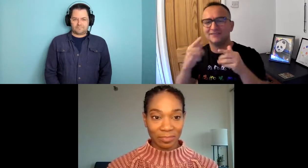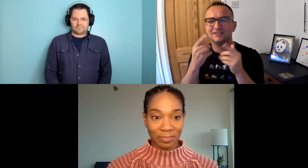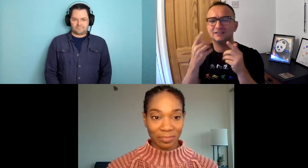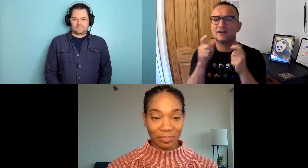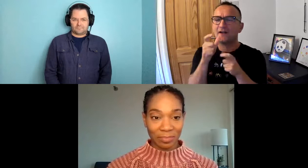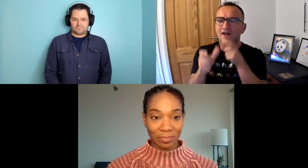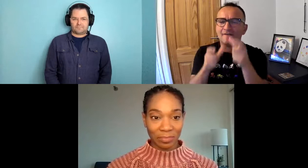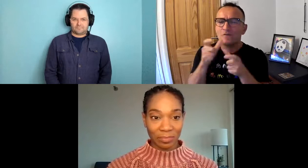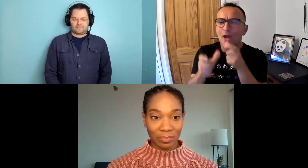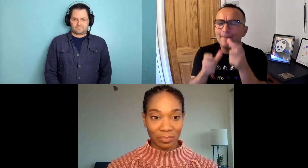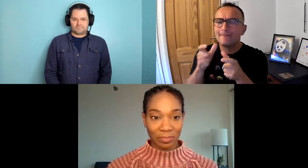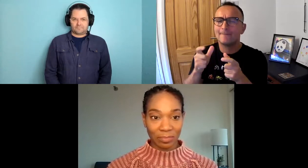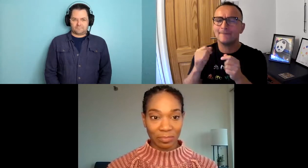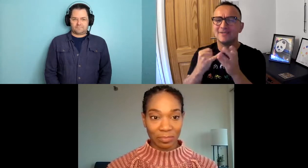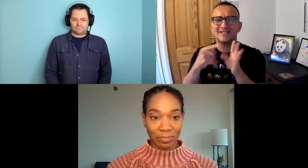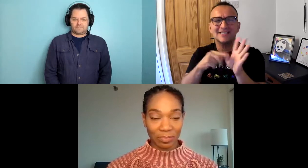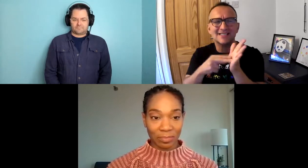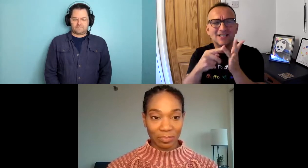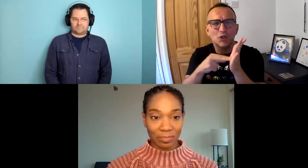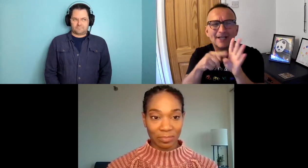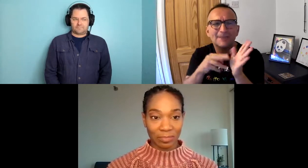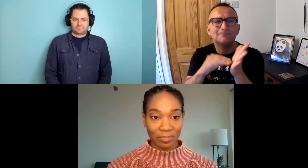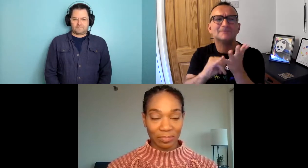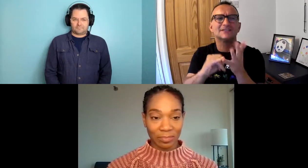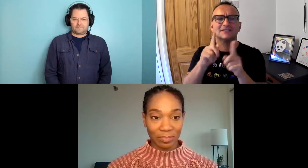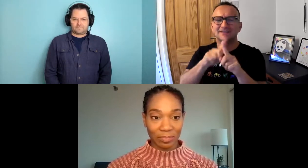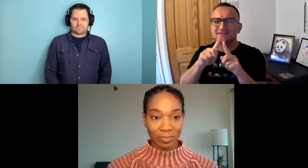been published recently, so we are here today because